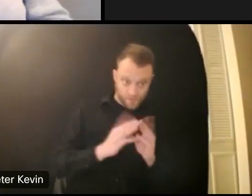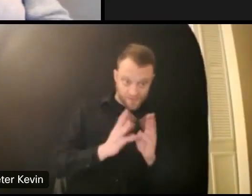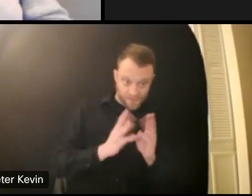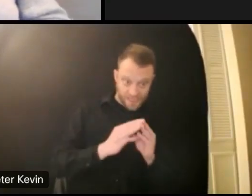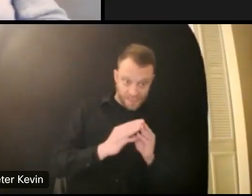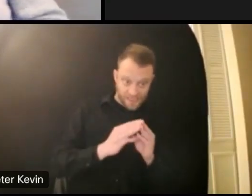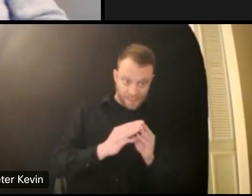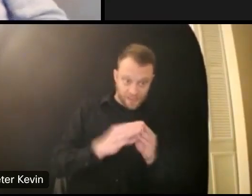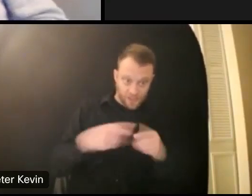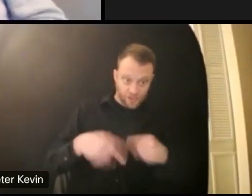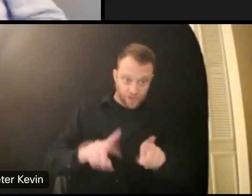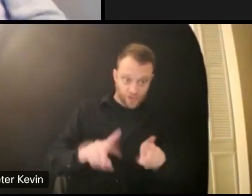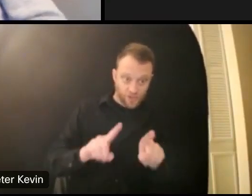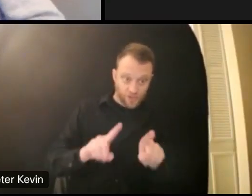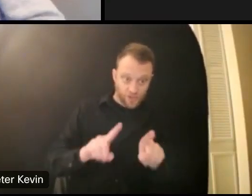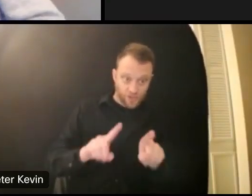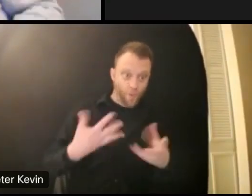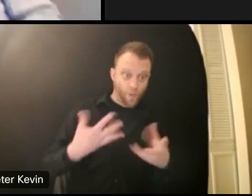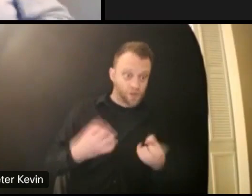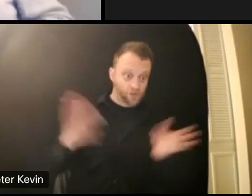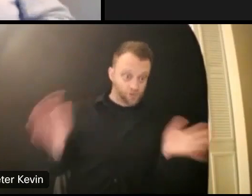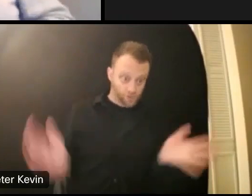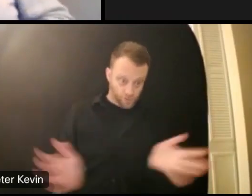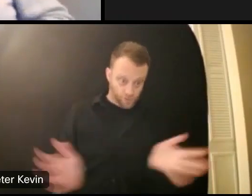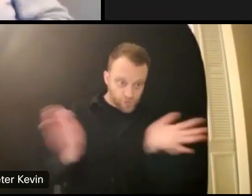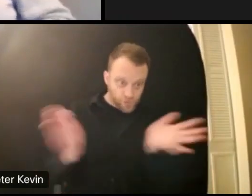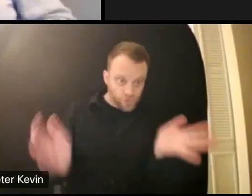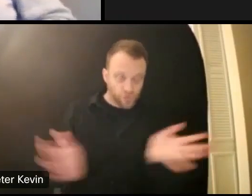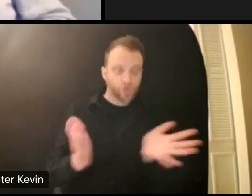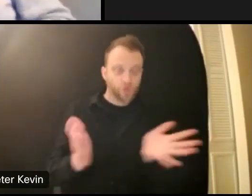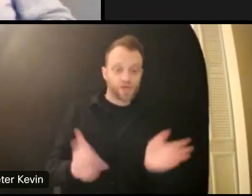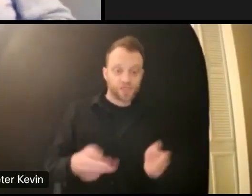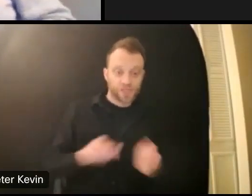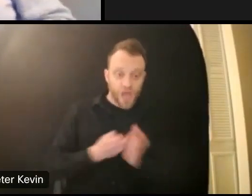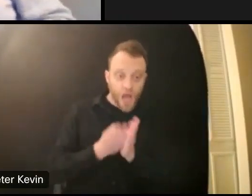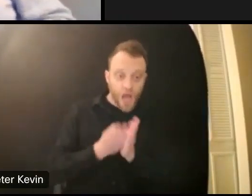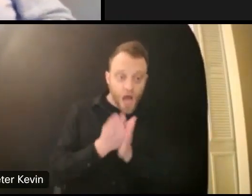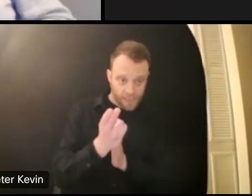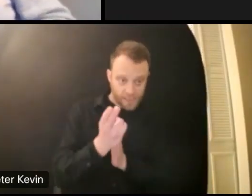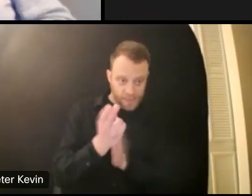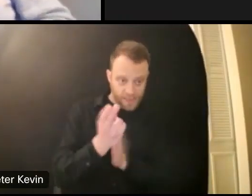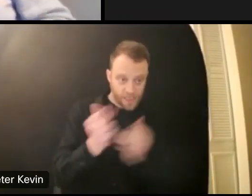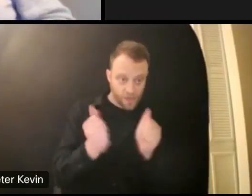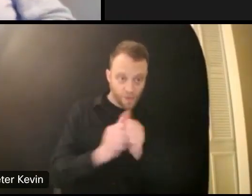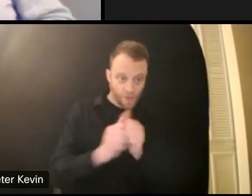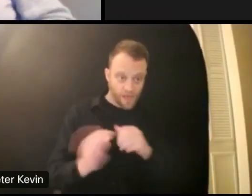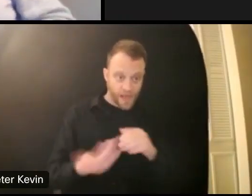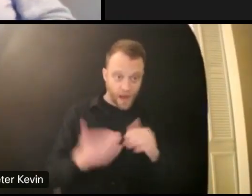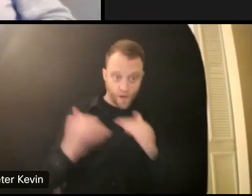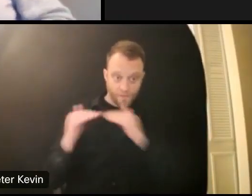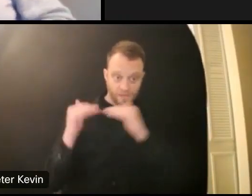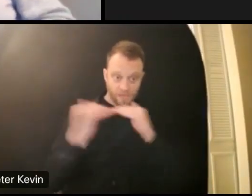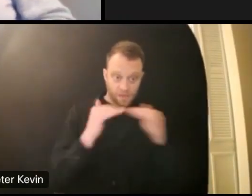an atmosphere where we could speak candidly with our colleagues, I personally was not in favor of